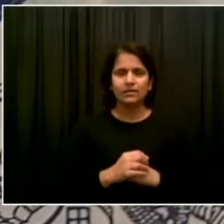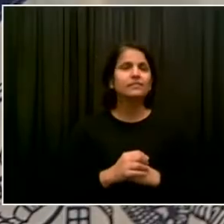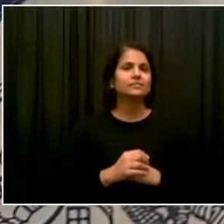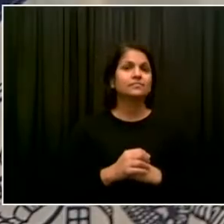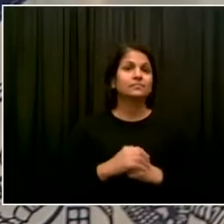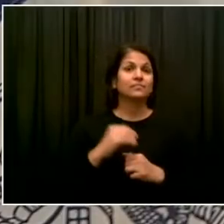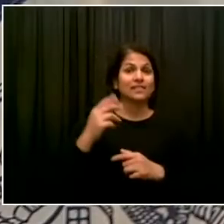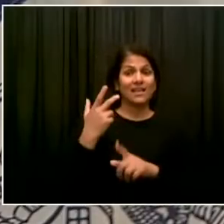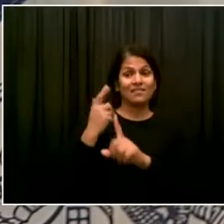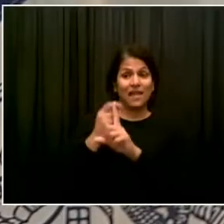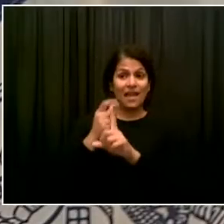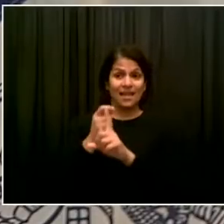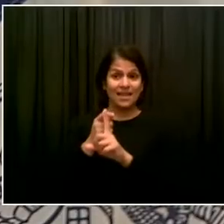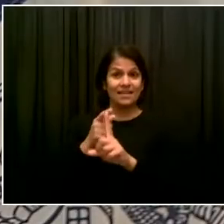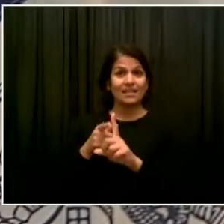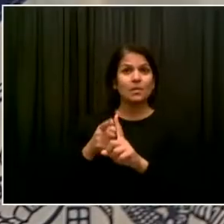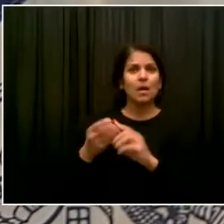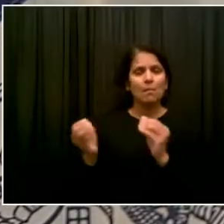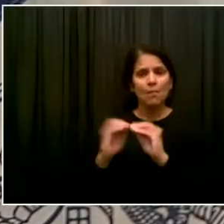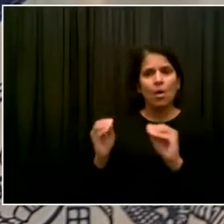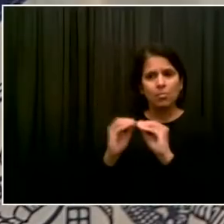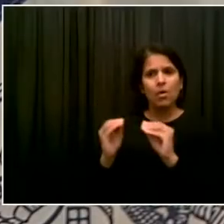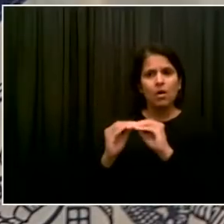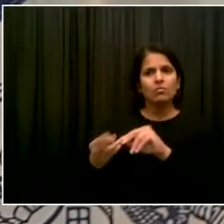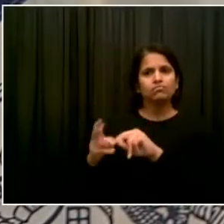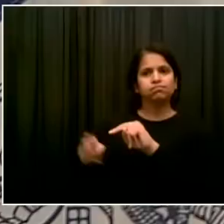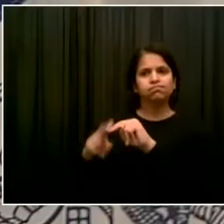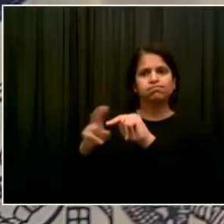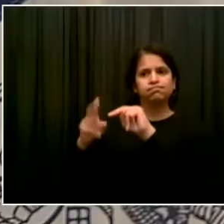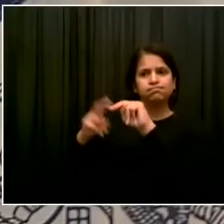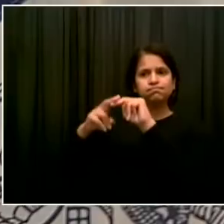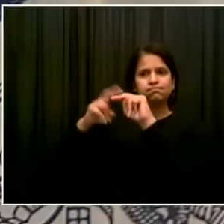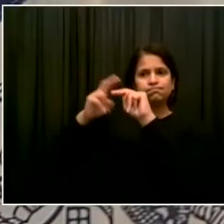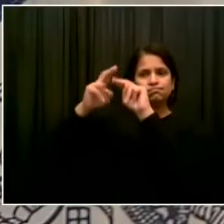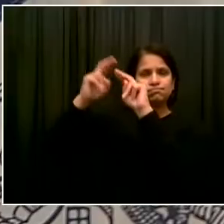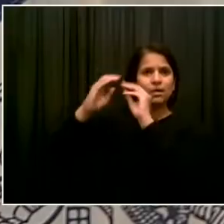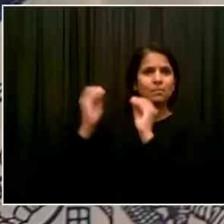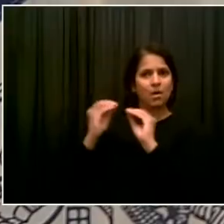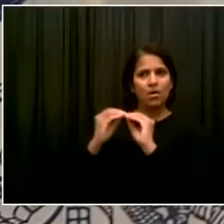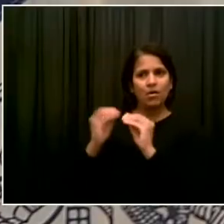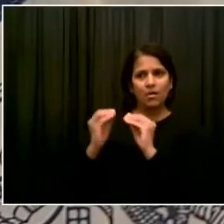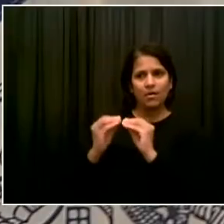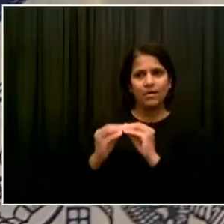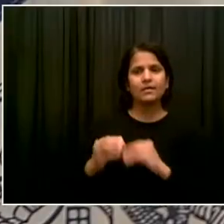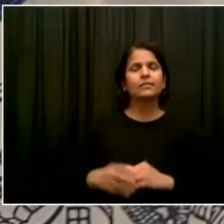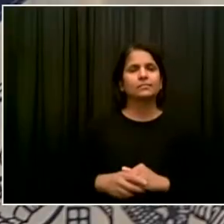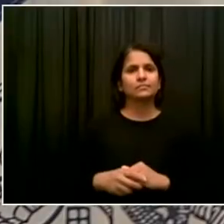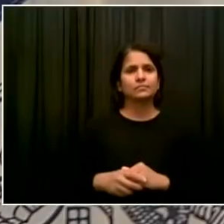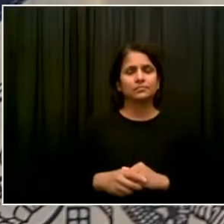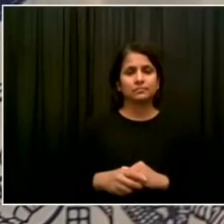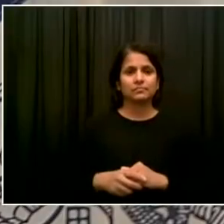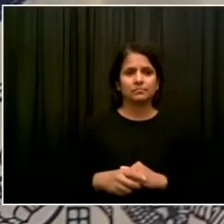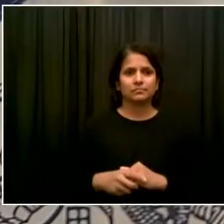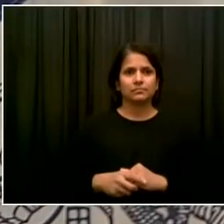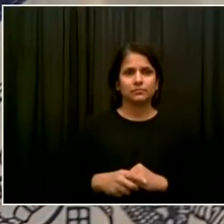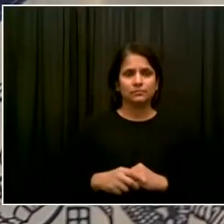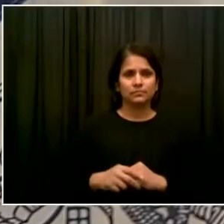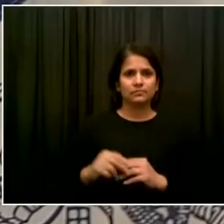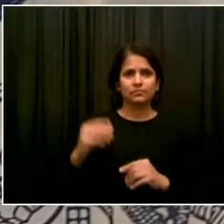MOVE AWAY FROM COVID-19 AND DEEPEN THE RECOVERY. THE LEVEL OF